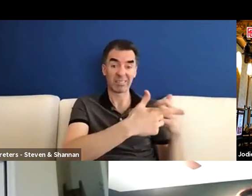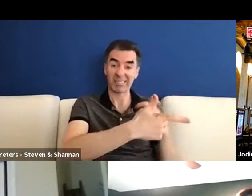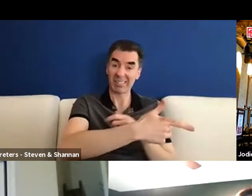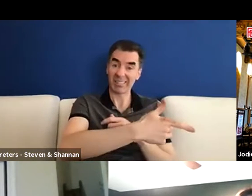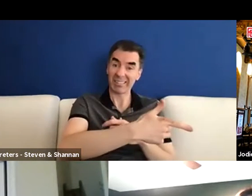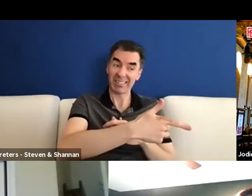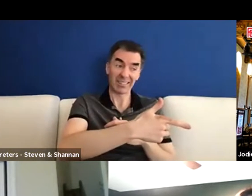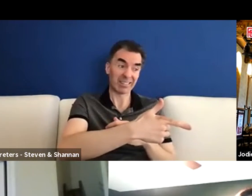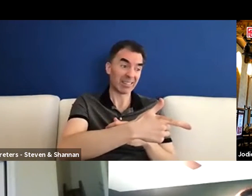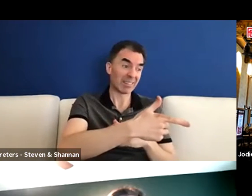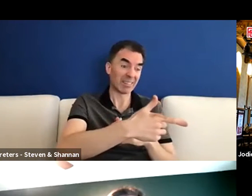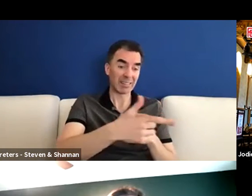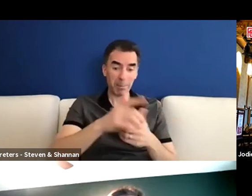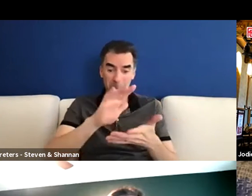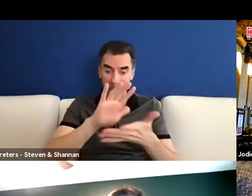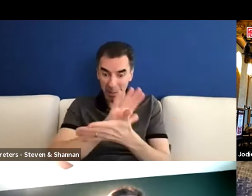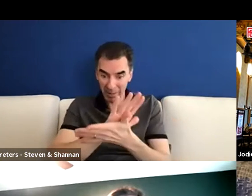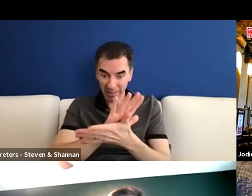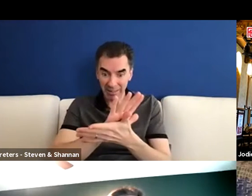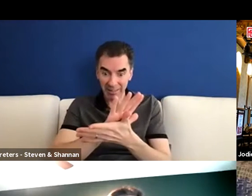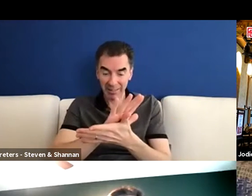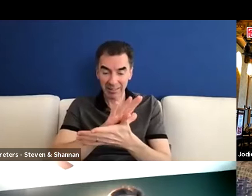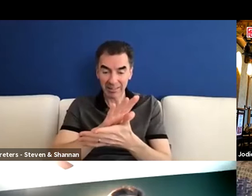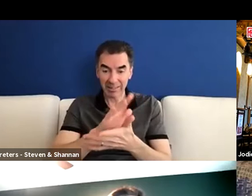the papers do think about all the things that can go wrong now?